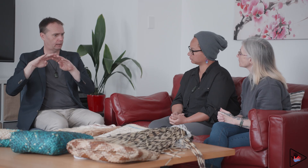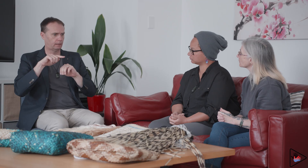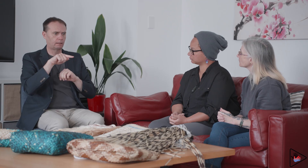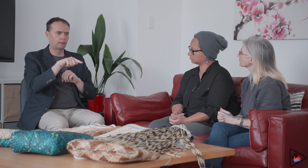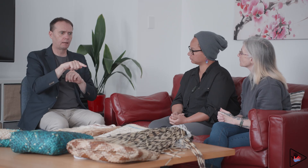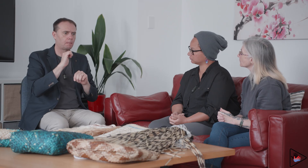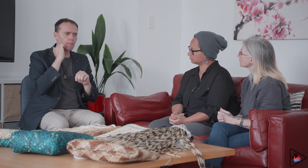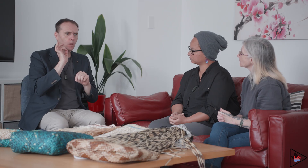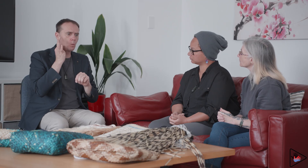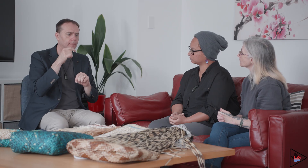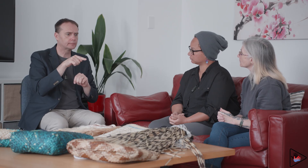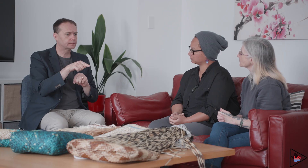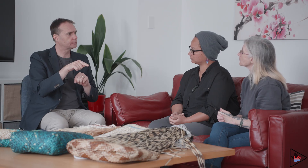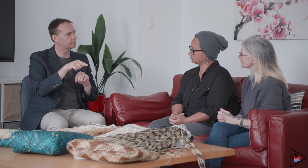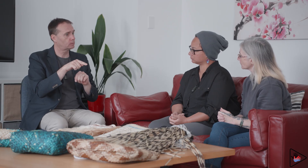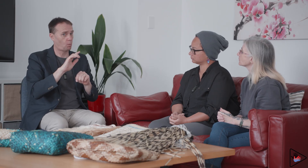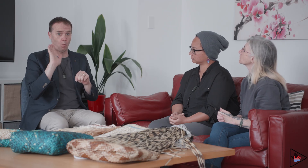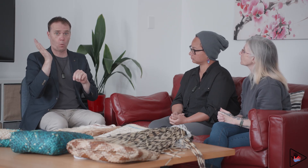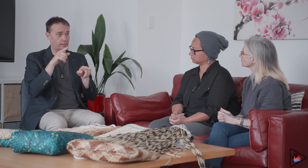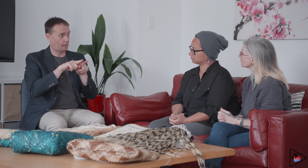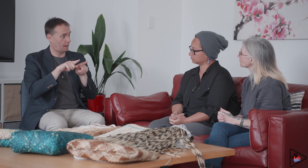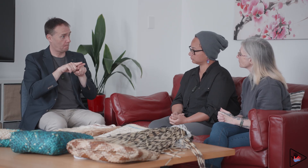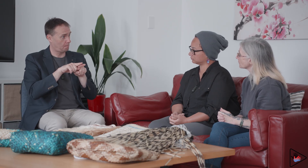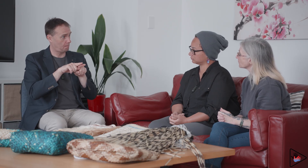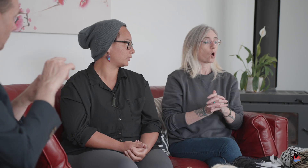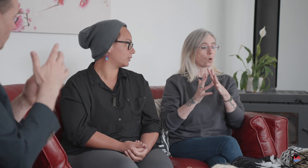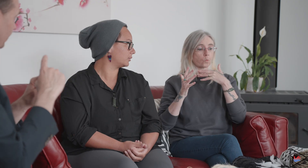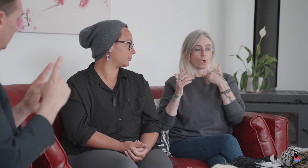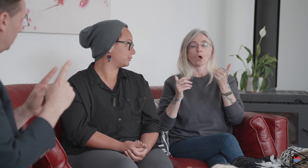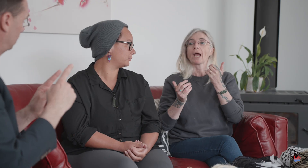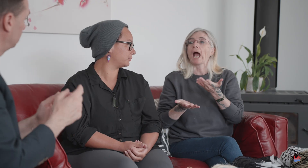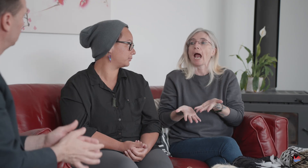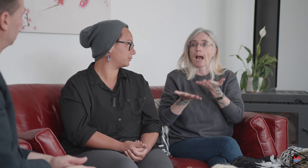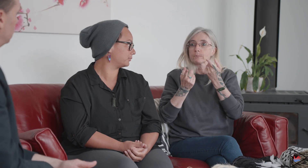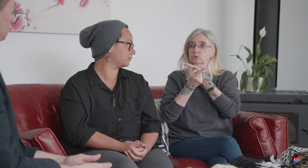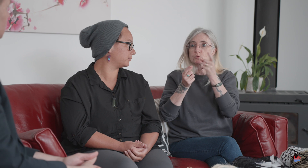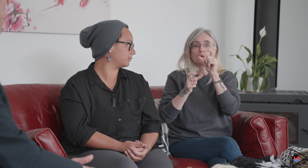it comes to the waistband pattern? You can see the black and white design there. Well,